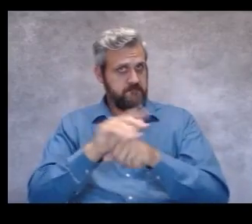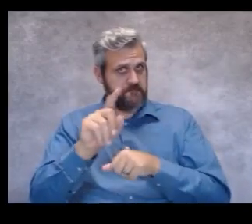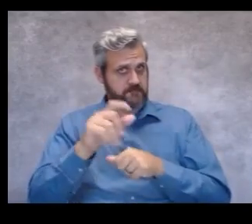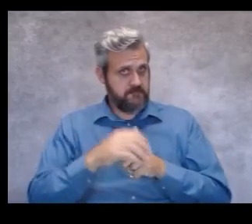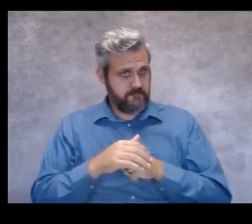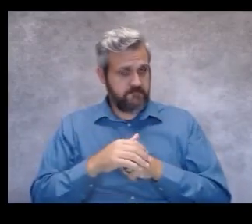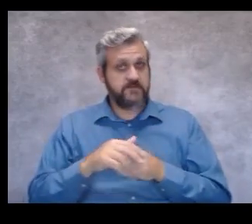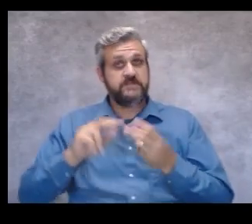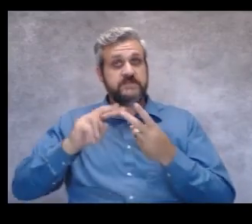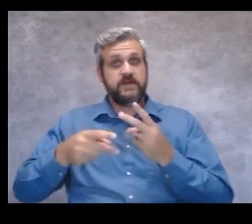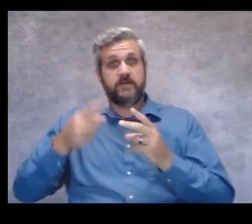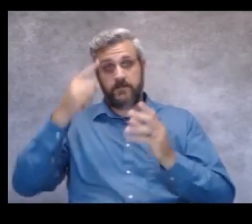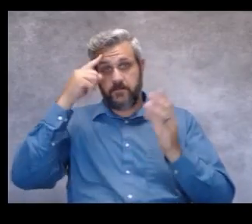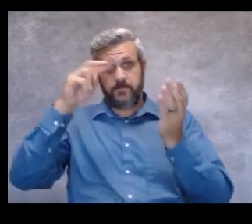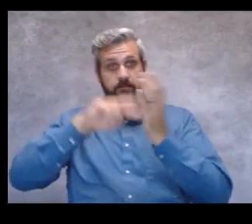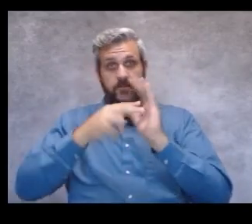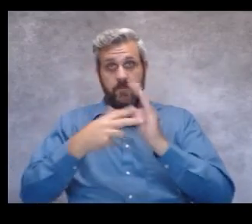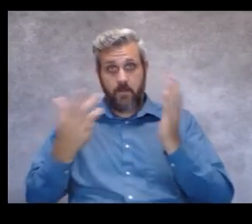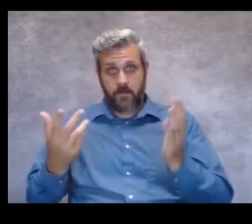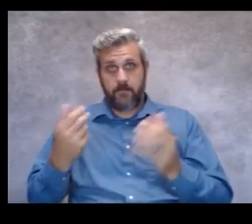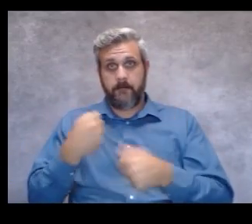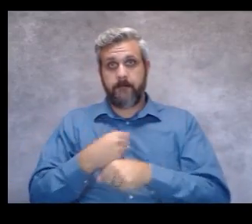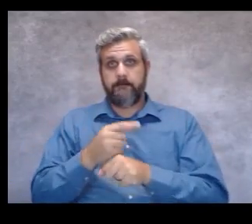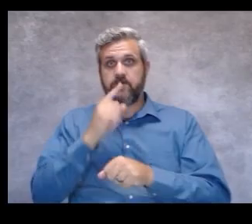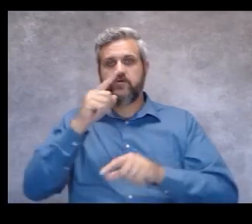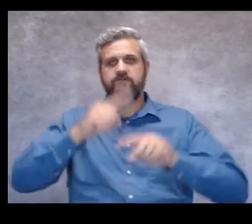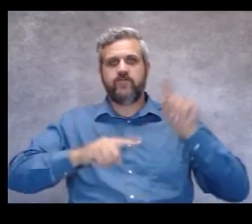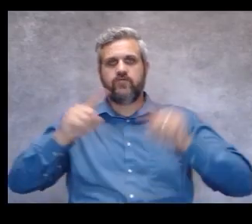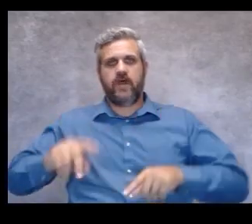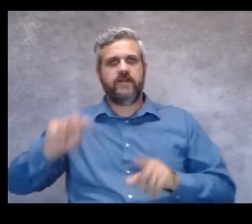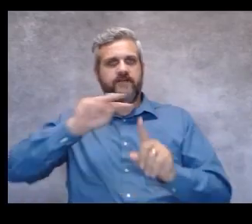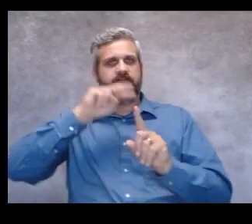The second purpose is to ensure that a variety of views are heard during the